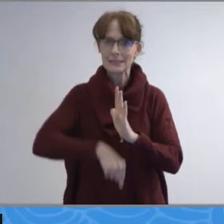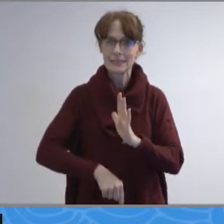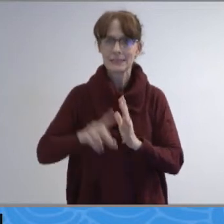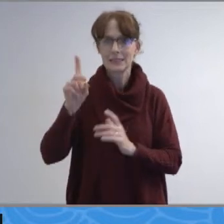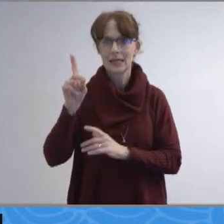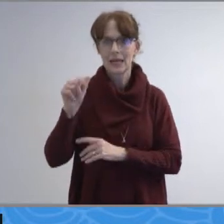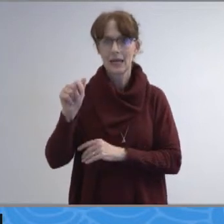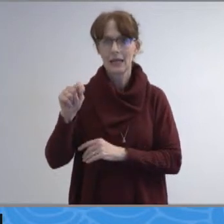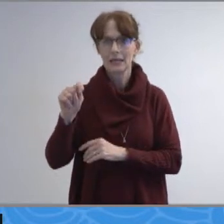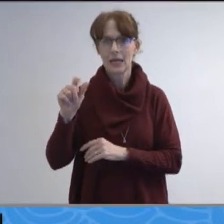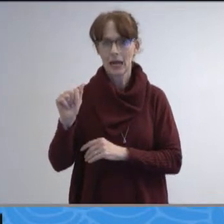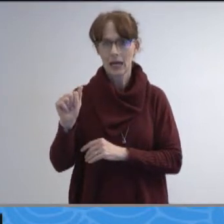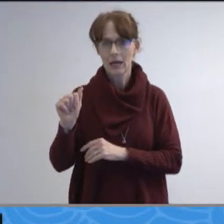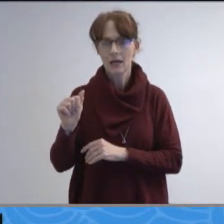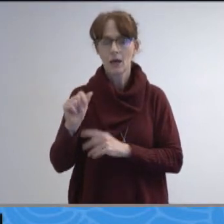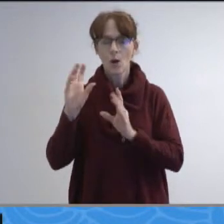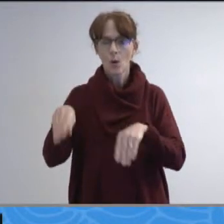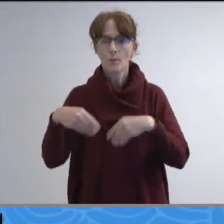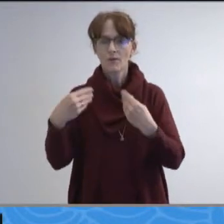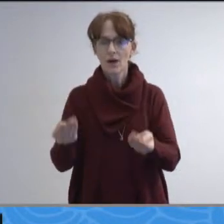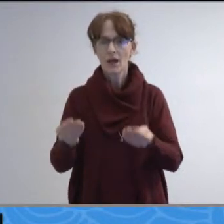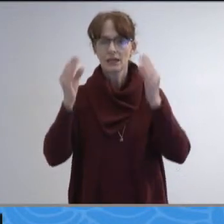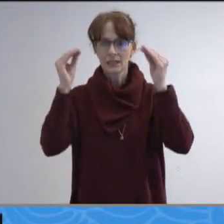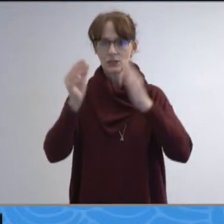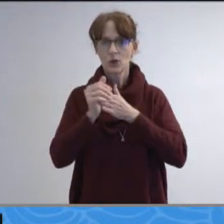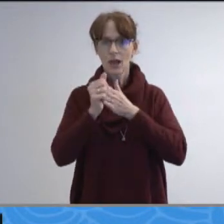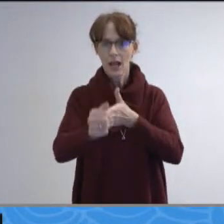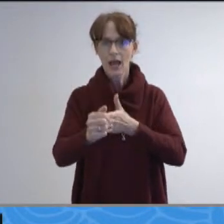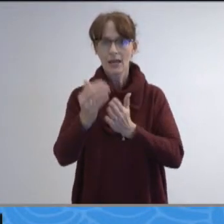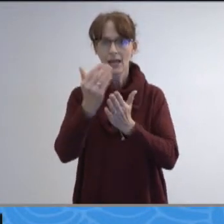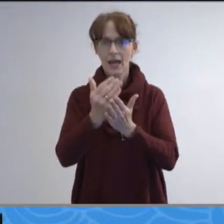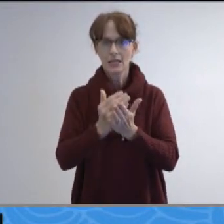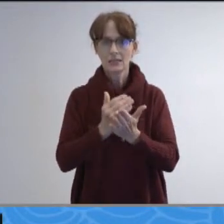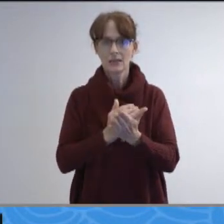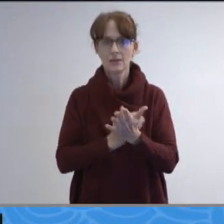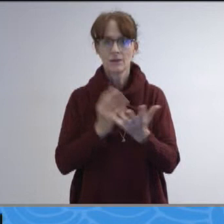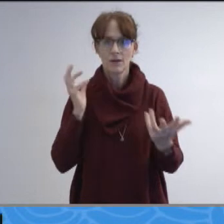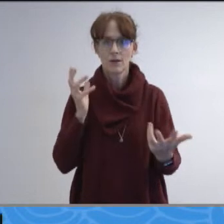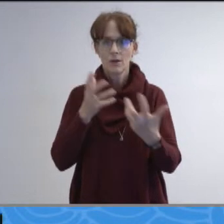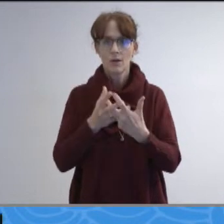that will help them provide teacher led lessons that are just right for your student.